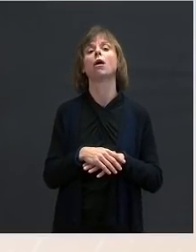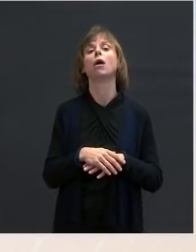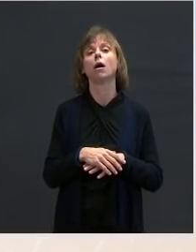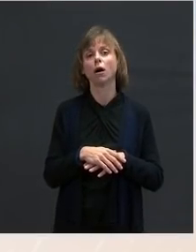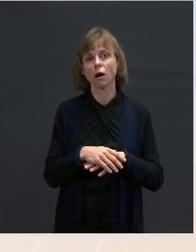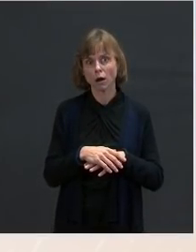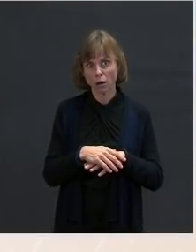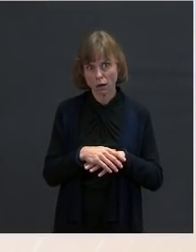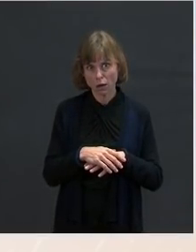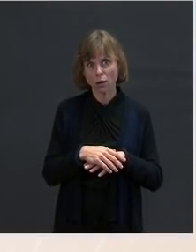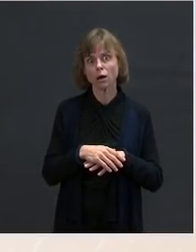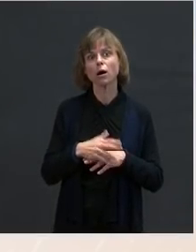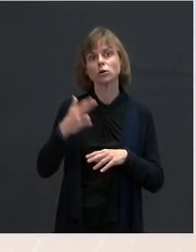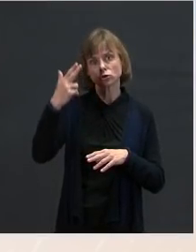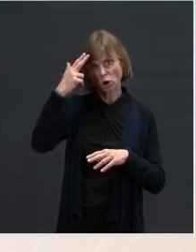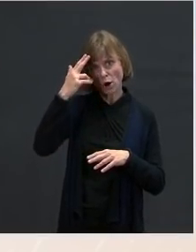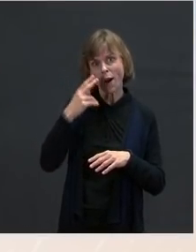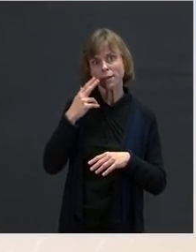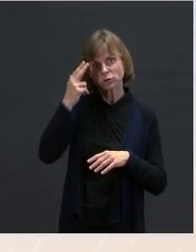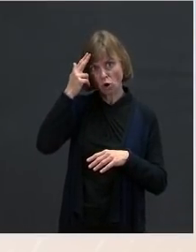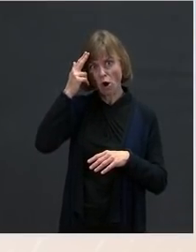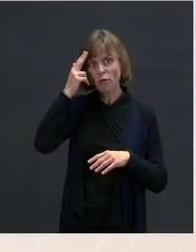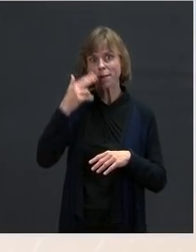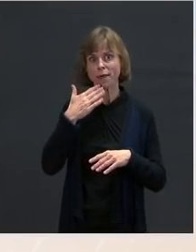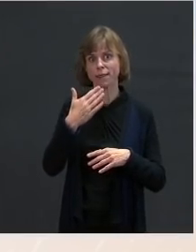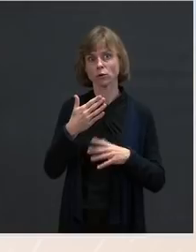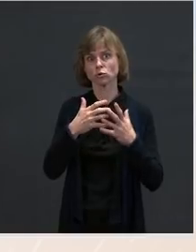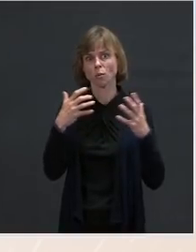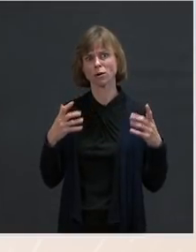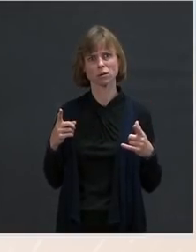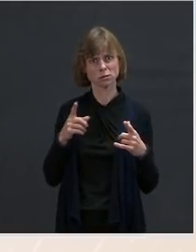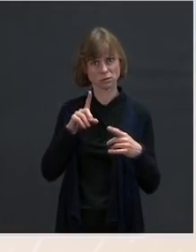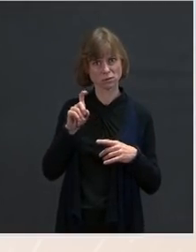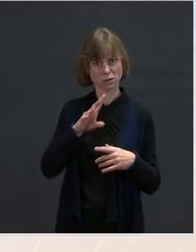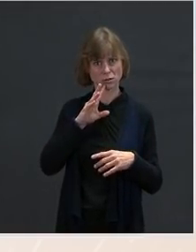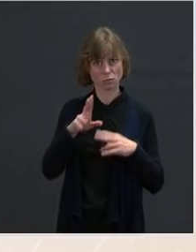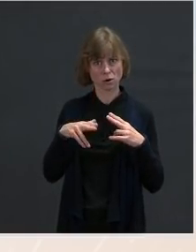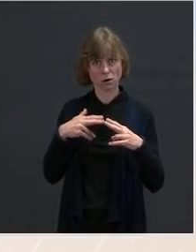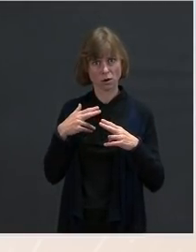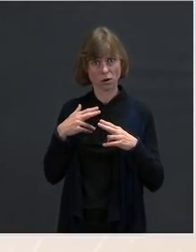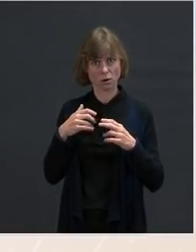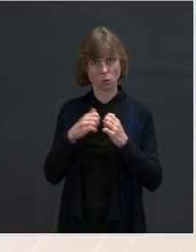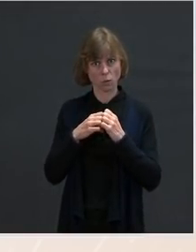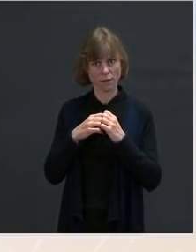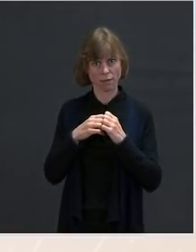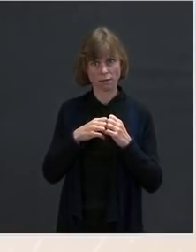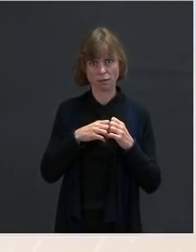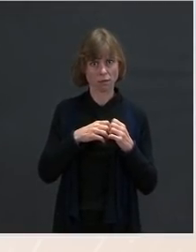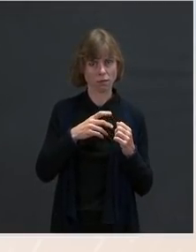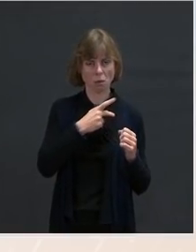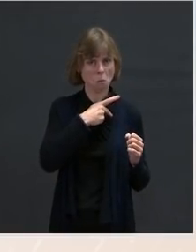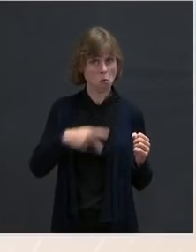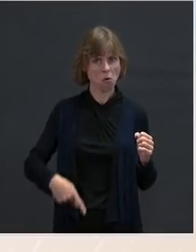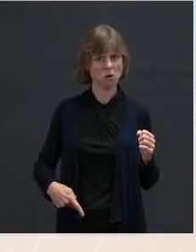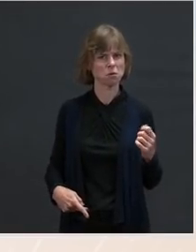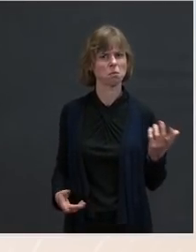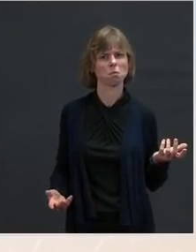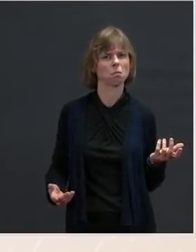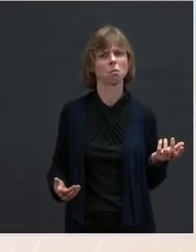You know, President Biden -- and you noted that he is -- does not plan to speak with the Crown Prince. But I wanted to ask: What does that actually mean?